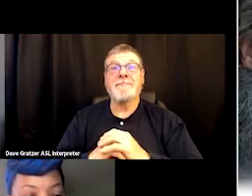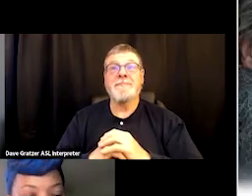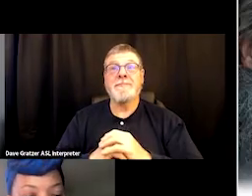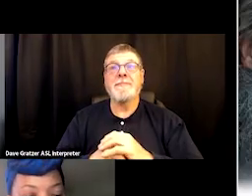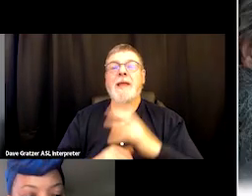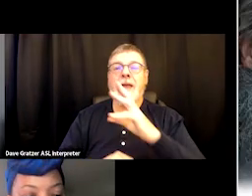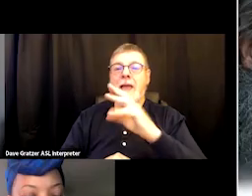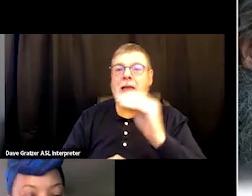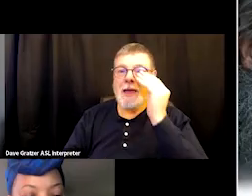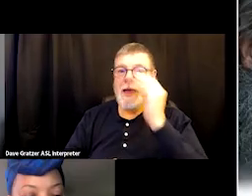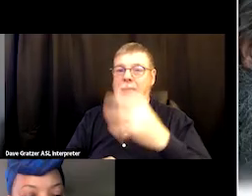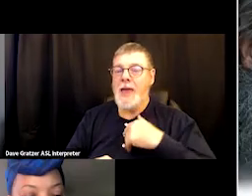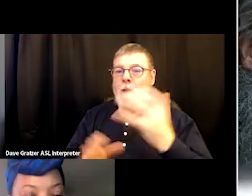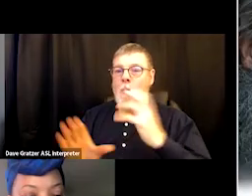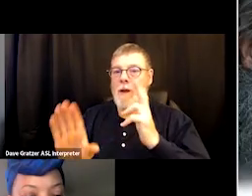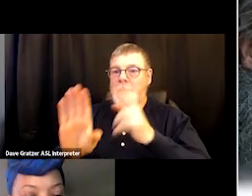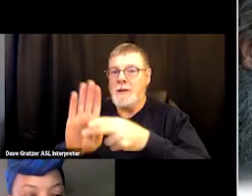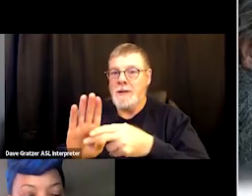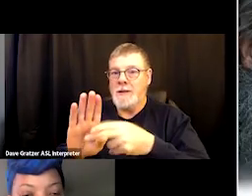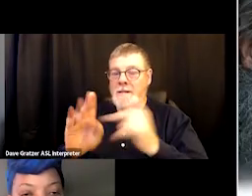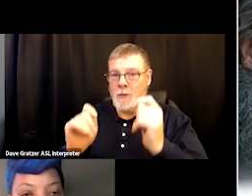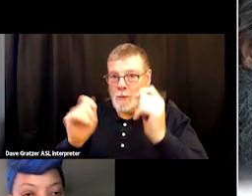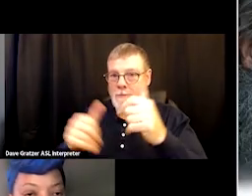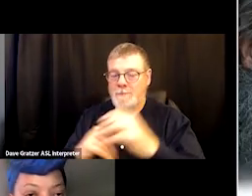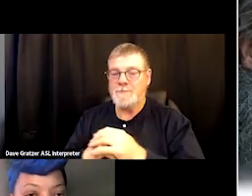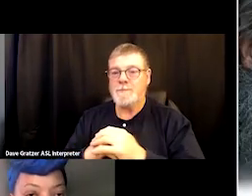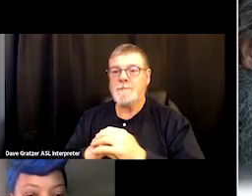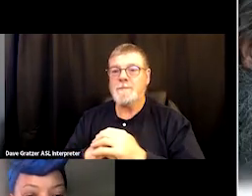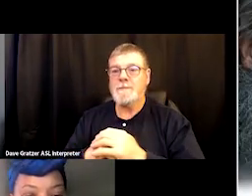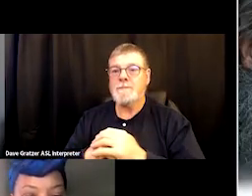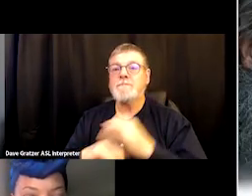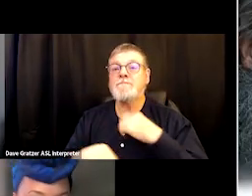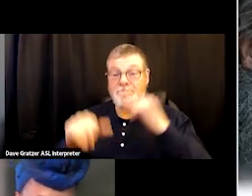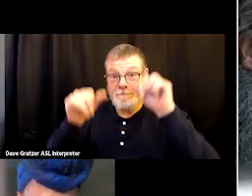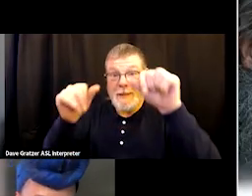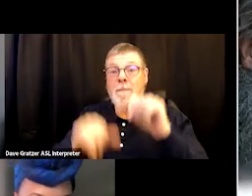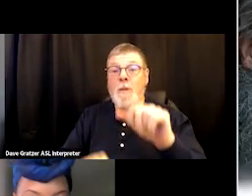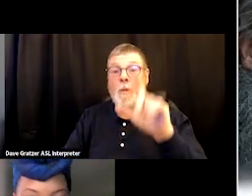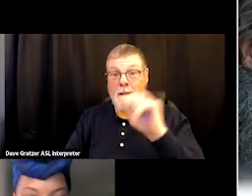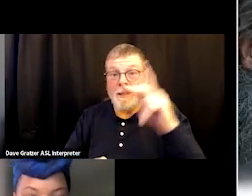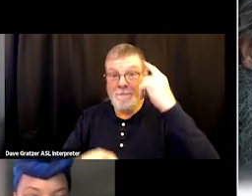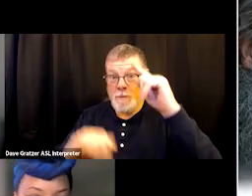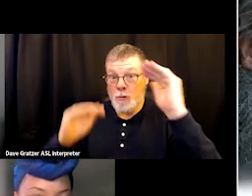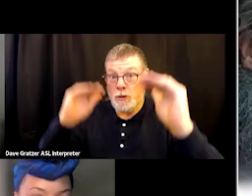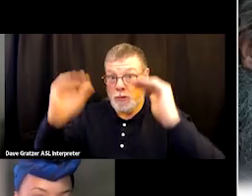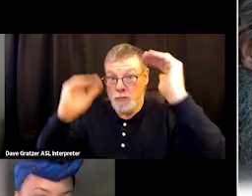[Amanda] I just wanted to chime in really quick. So I put the link to the adult listings in the chat